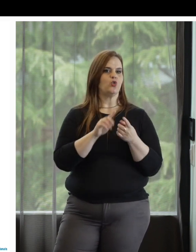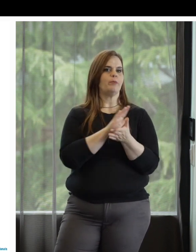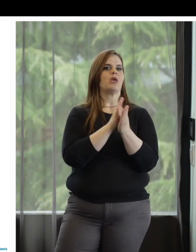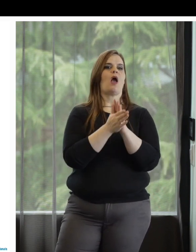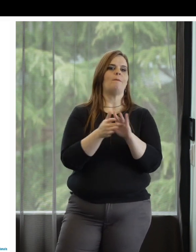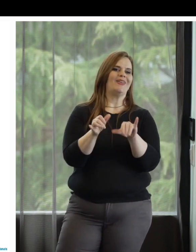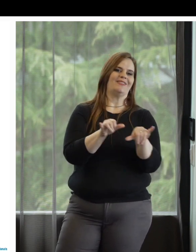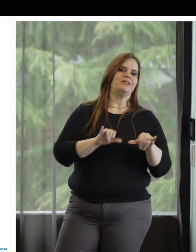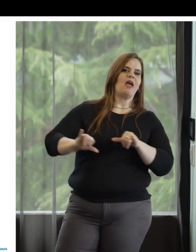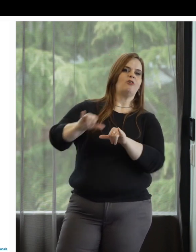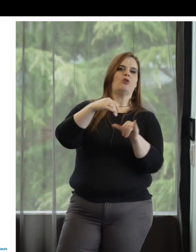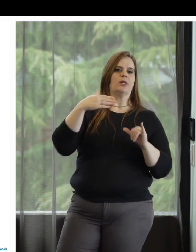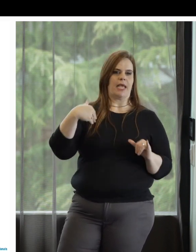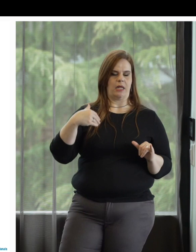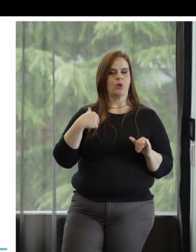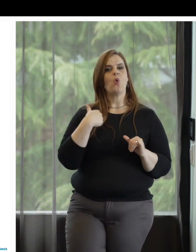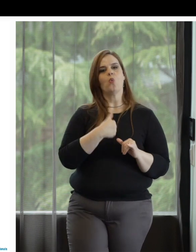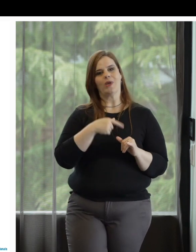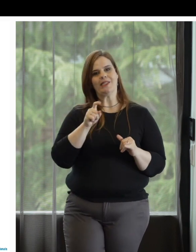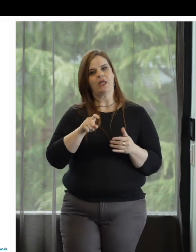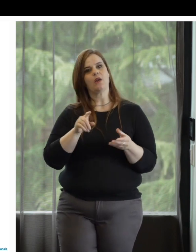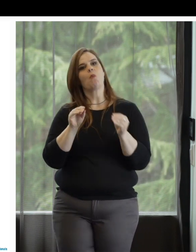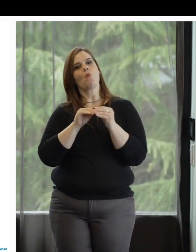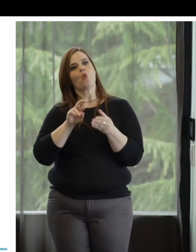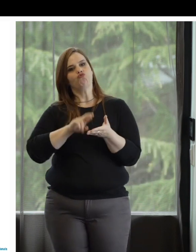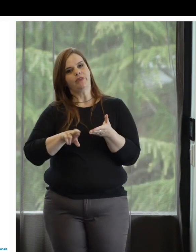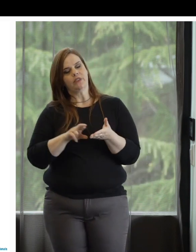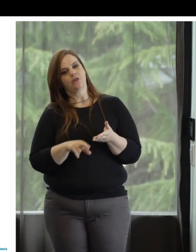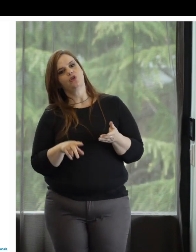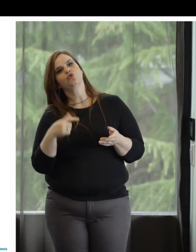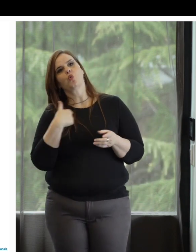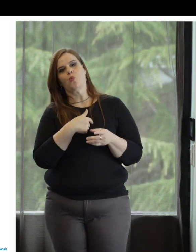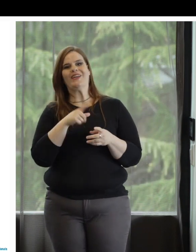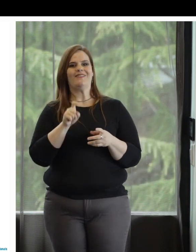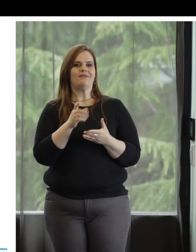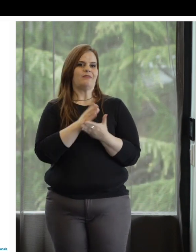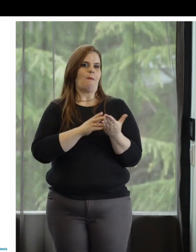need more research. We need some projects to look at but